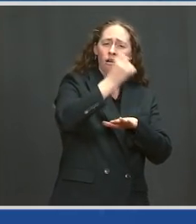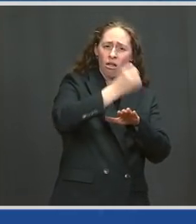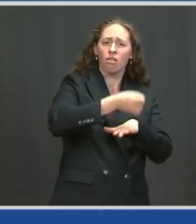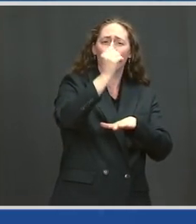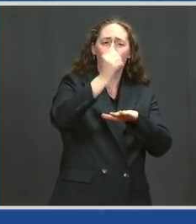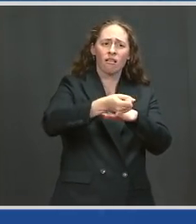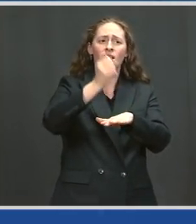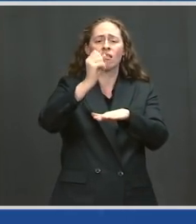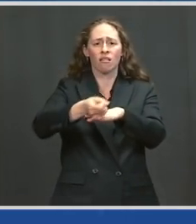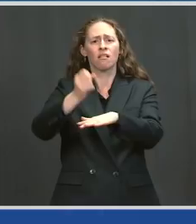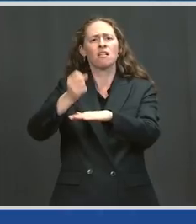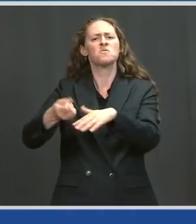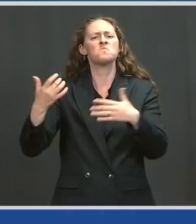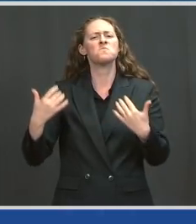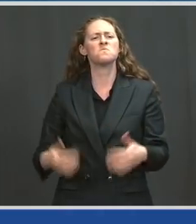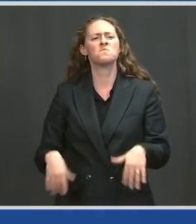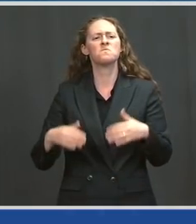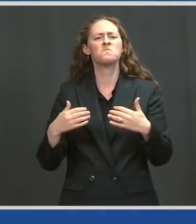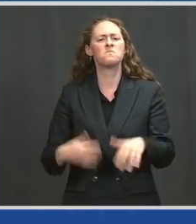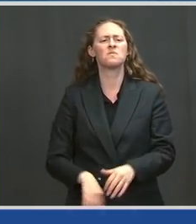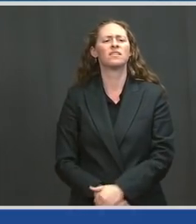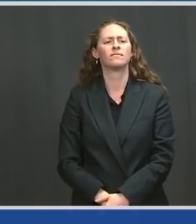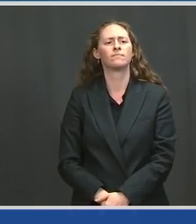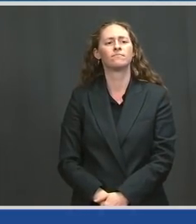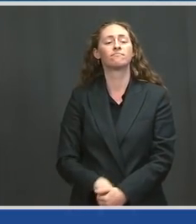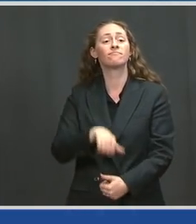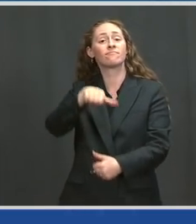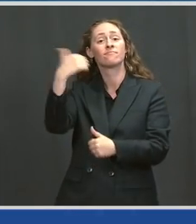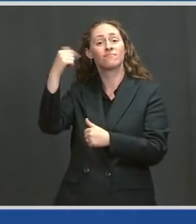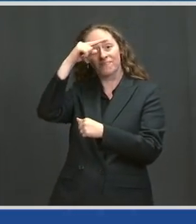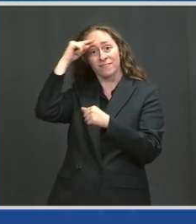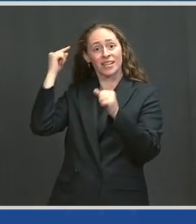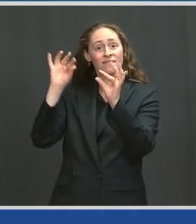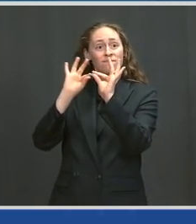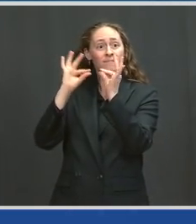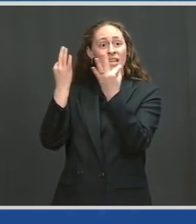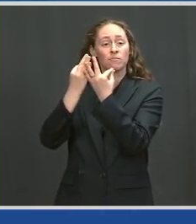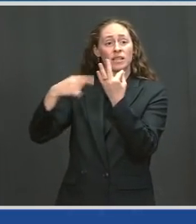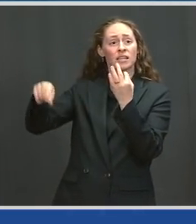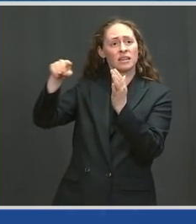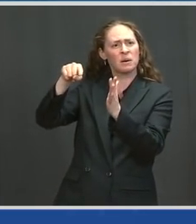over the fence of their home outside. An elderly couple knelt by their bed,